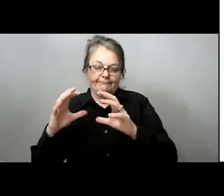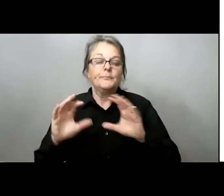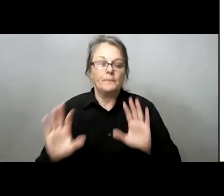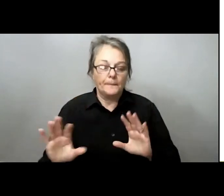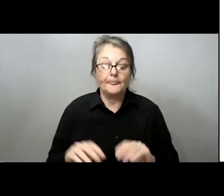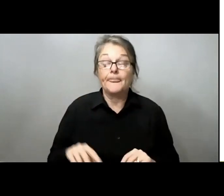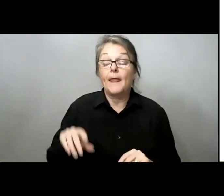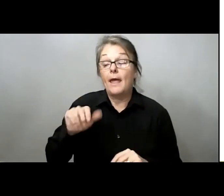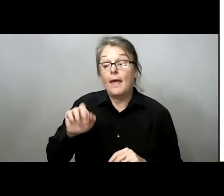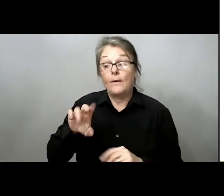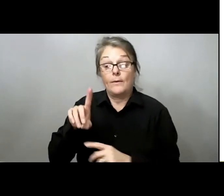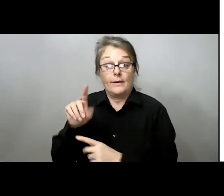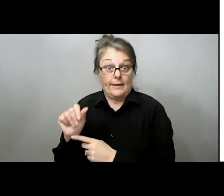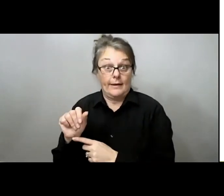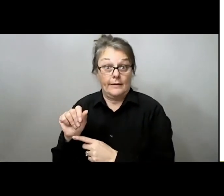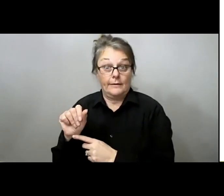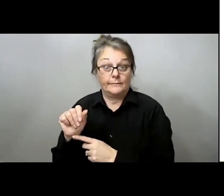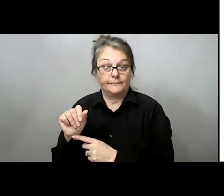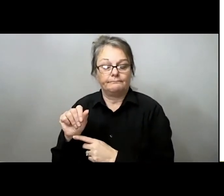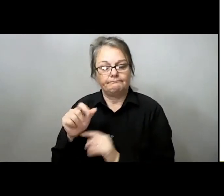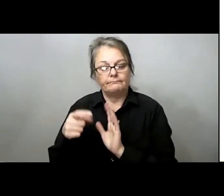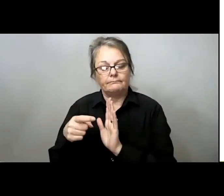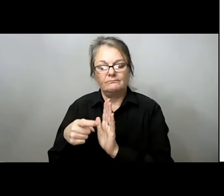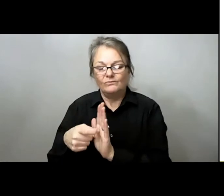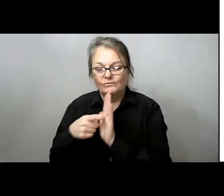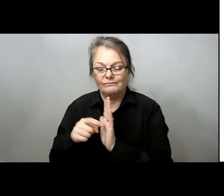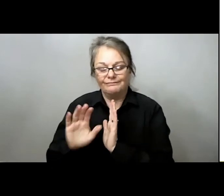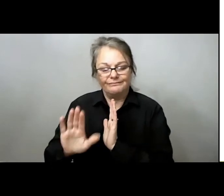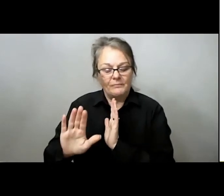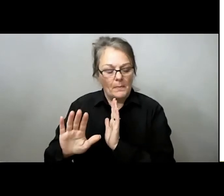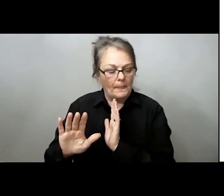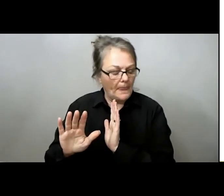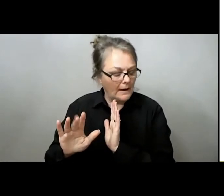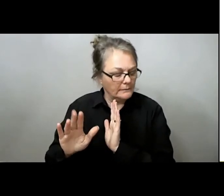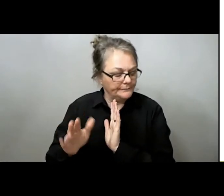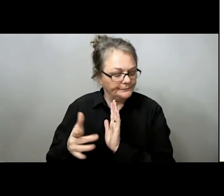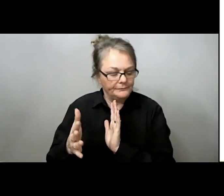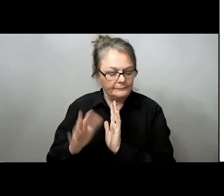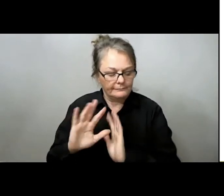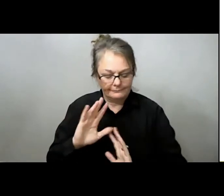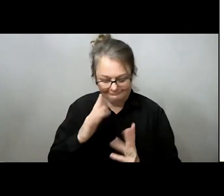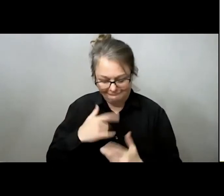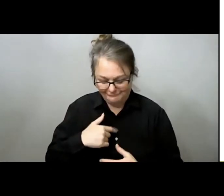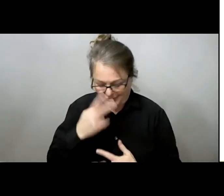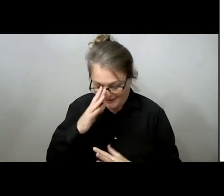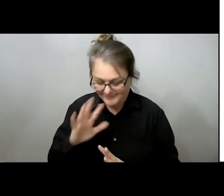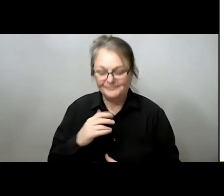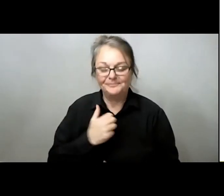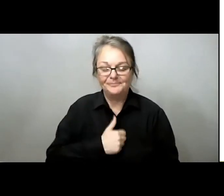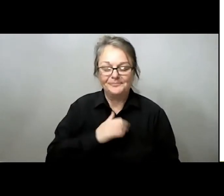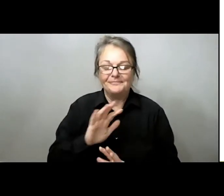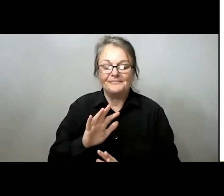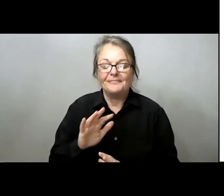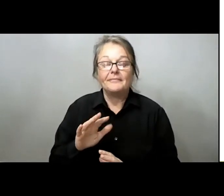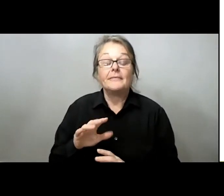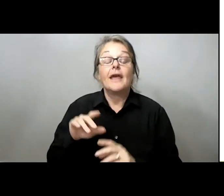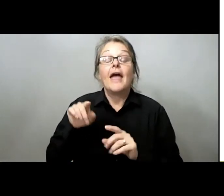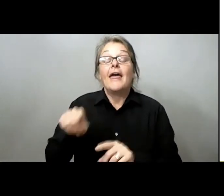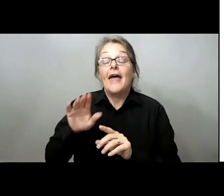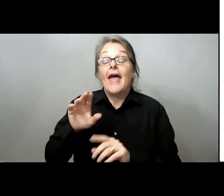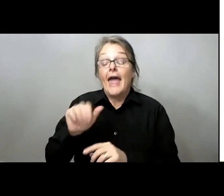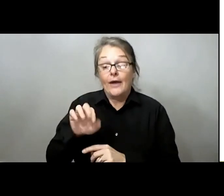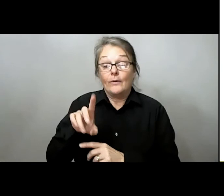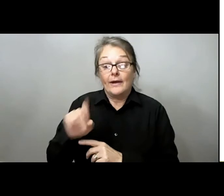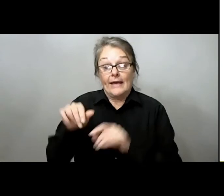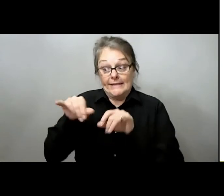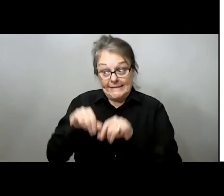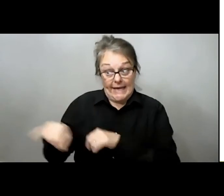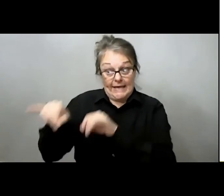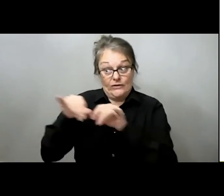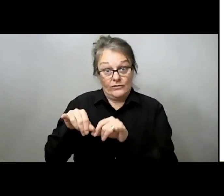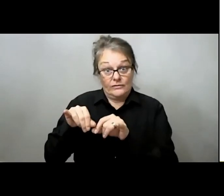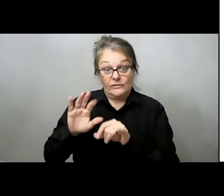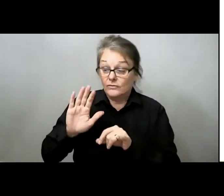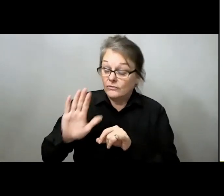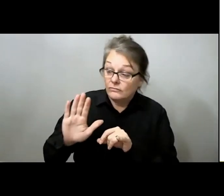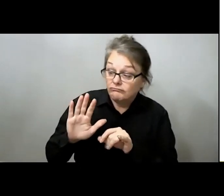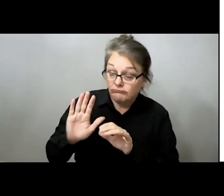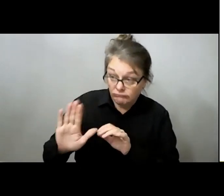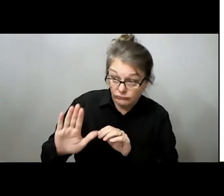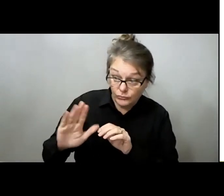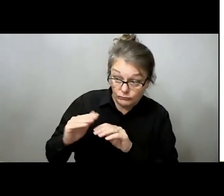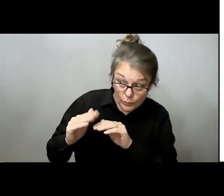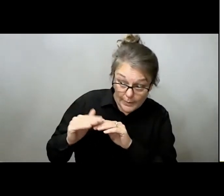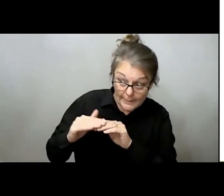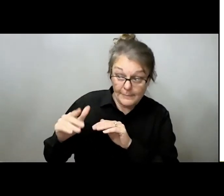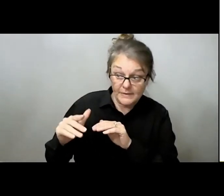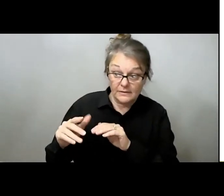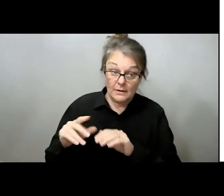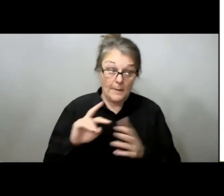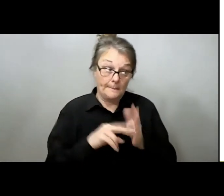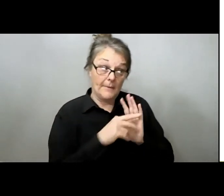THE AODA REQUIREMENTS SORRY, THE AODA STANDARDS DON'T LIMIT OR REPLACE THE CODE REQUIREMENTS